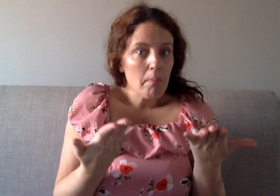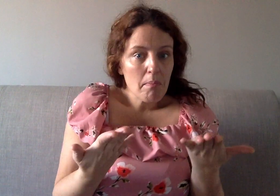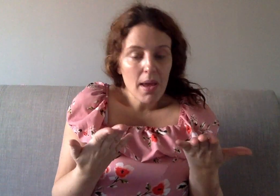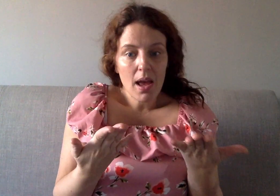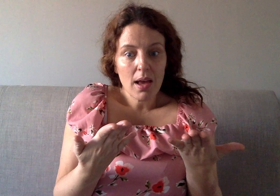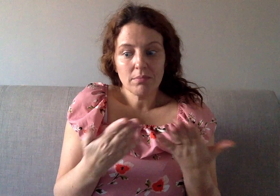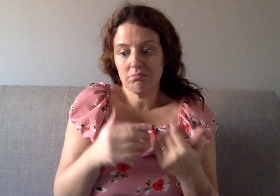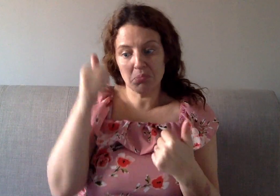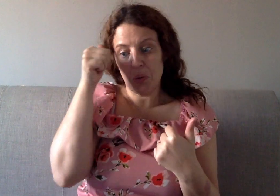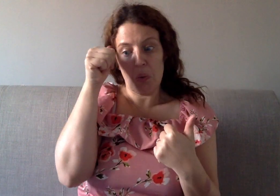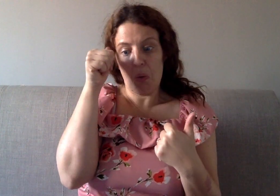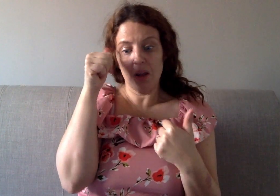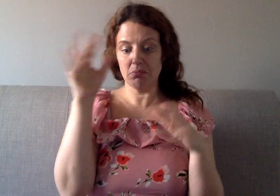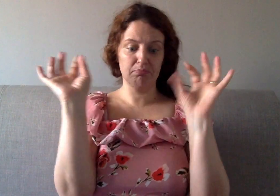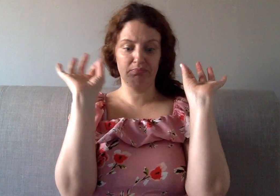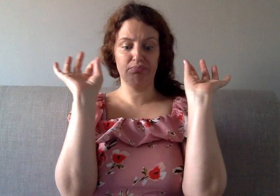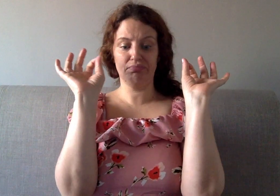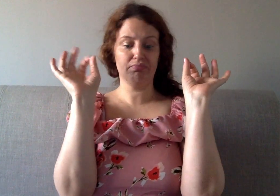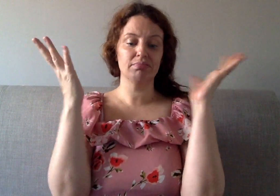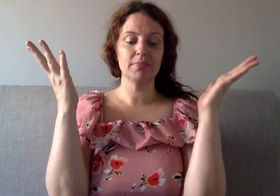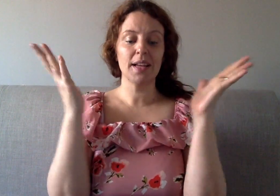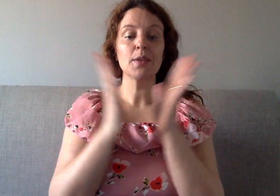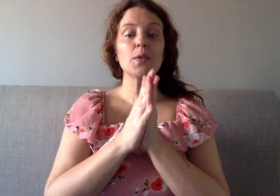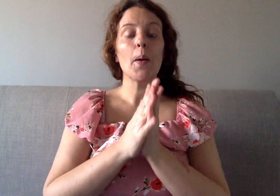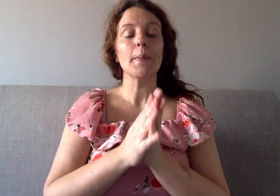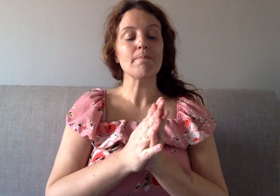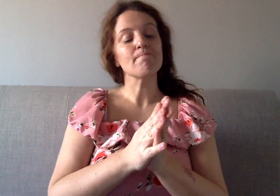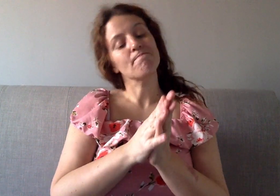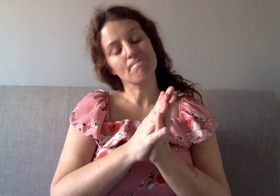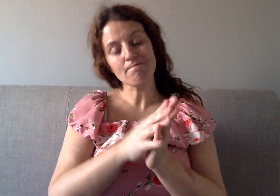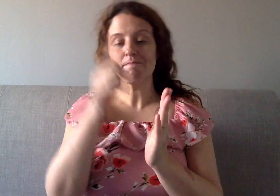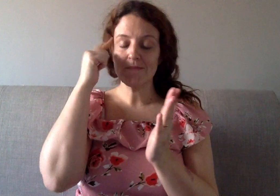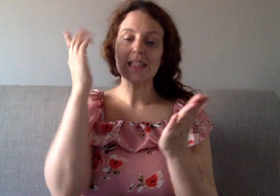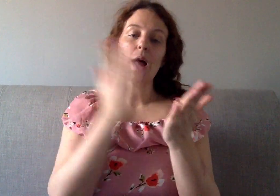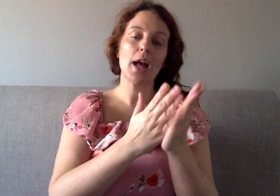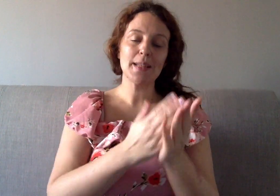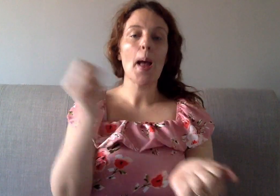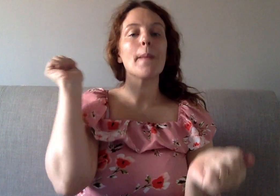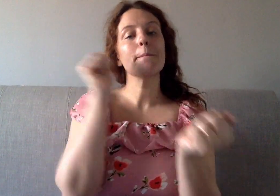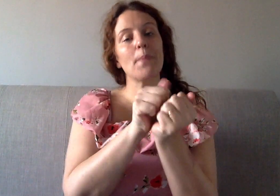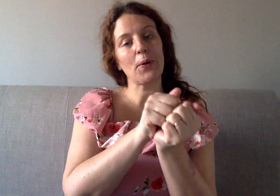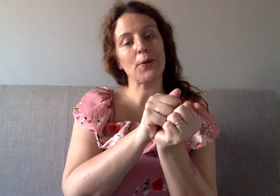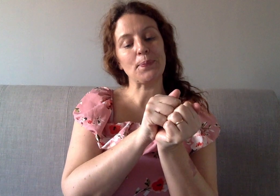I knew nothing. I decided I would book it.